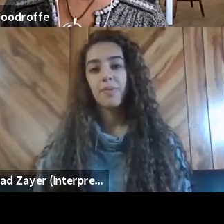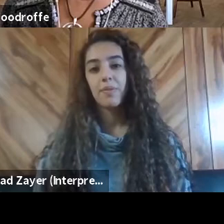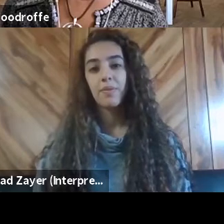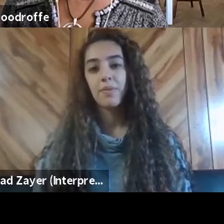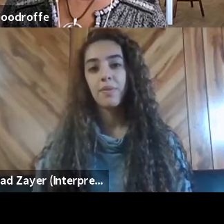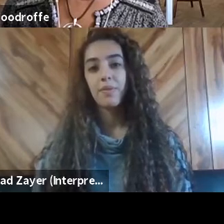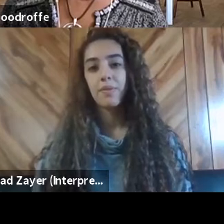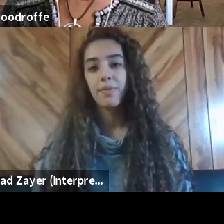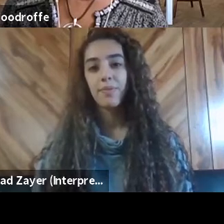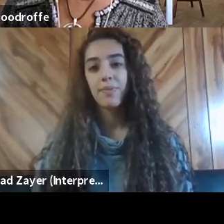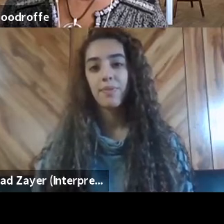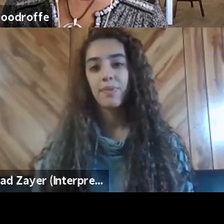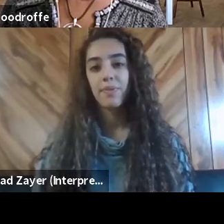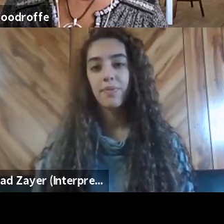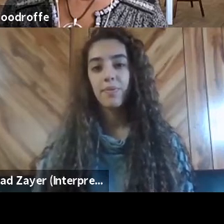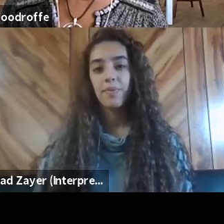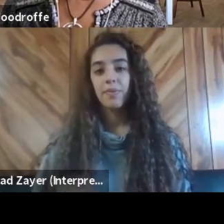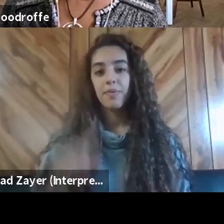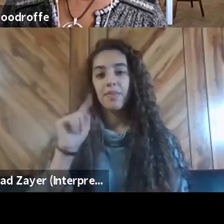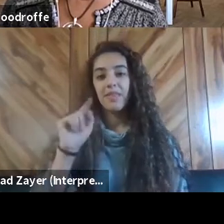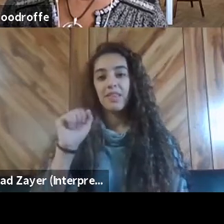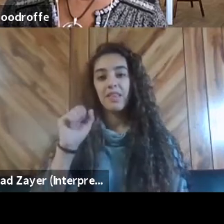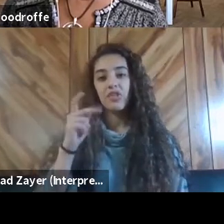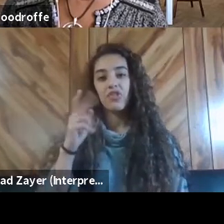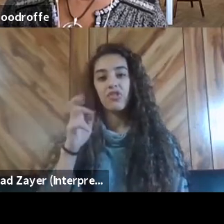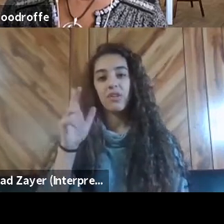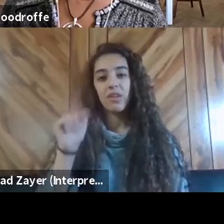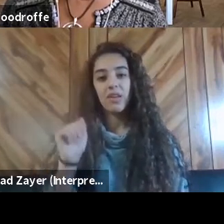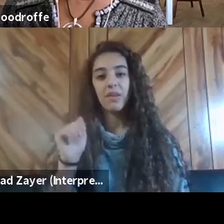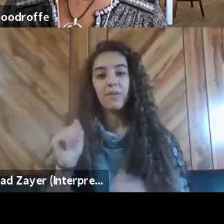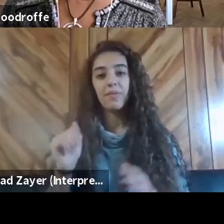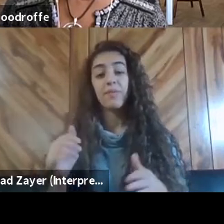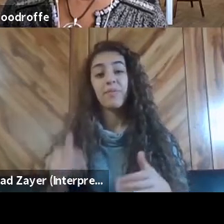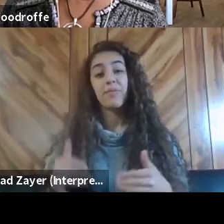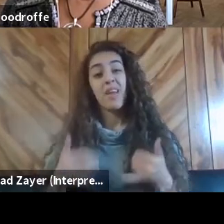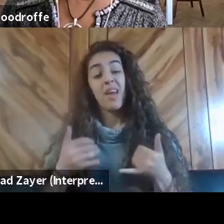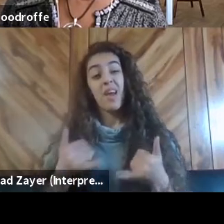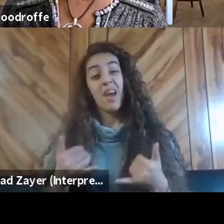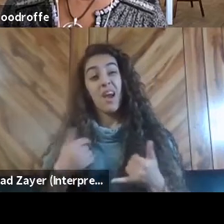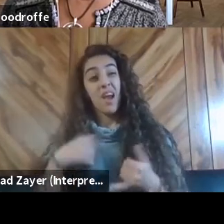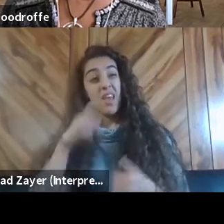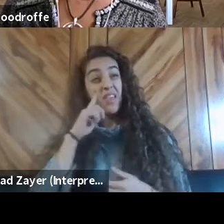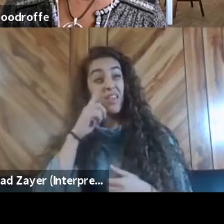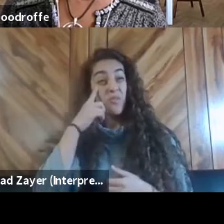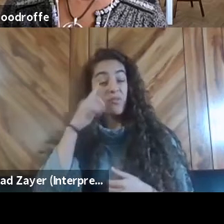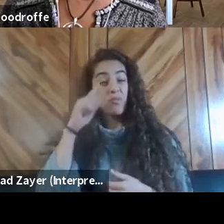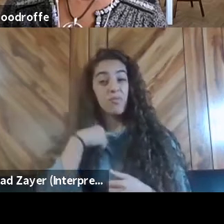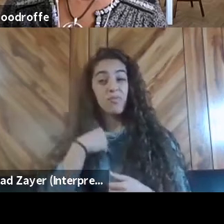I think so. I guess I'll go next. I think for me, you know, my